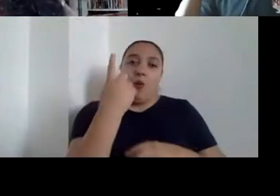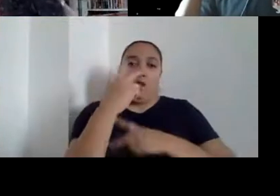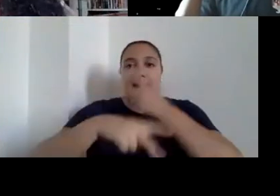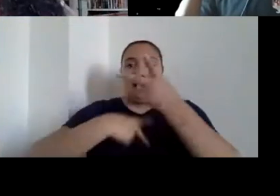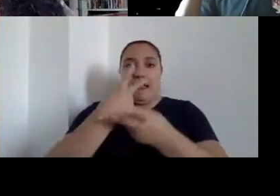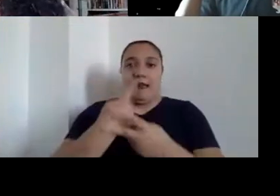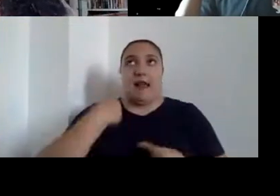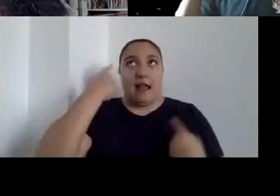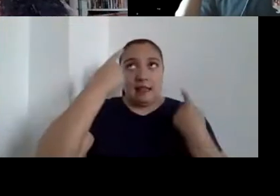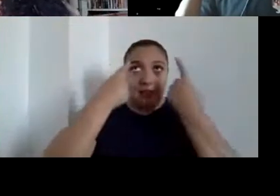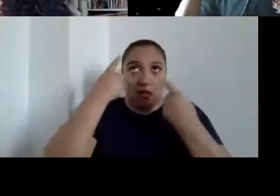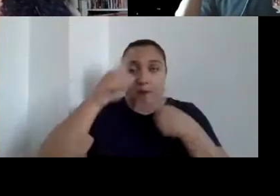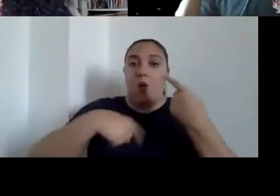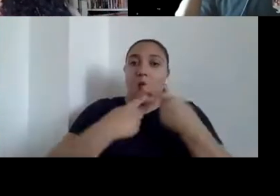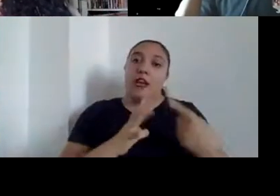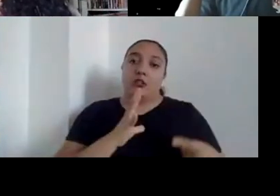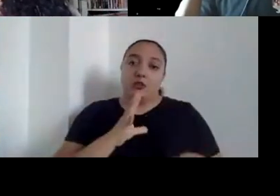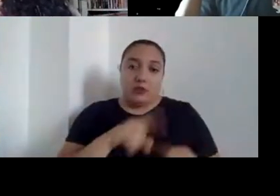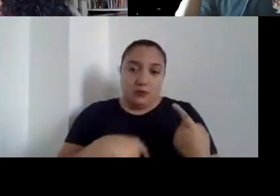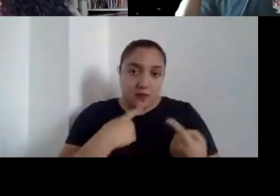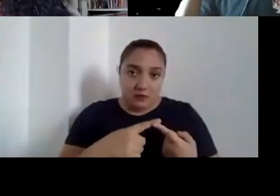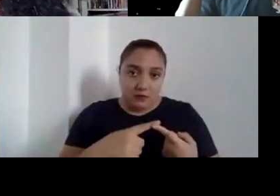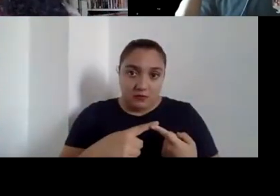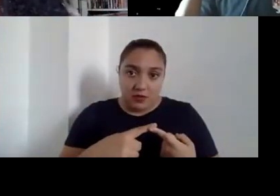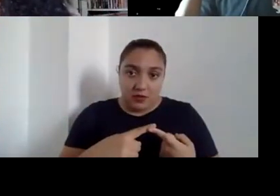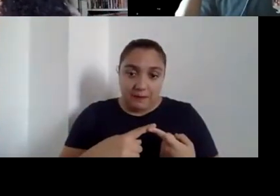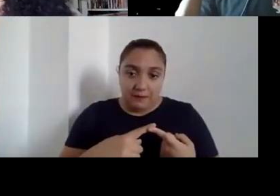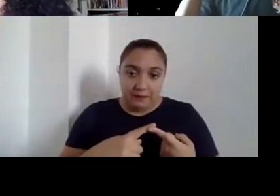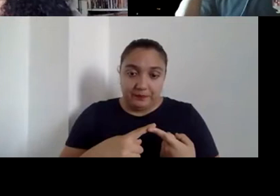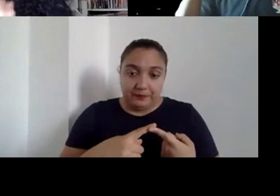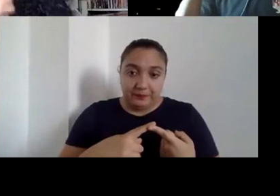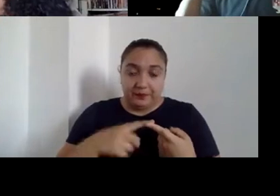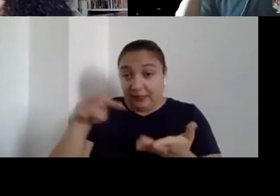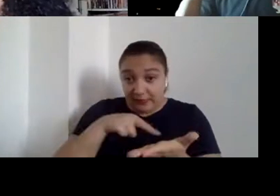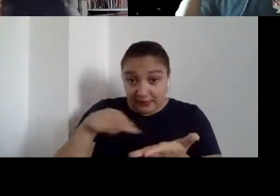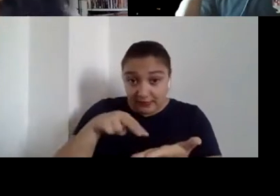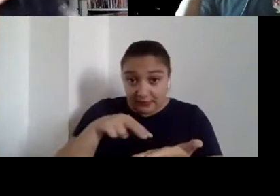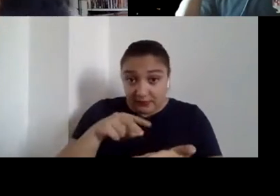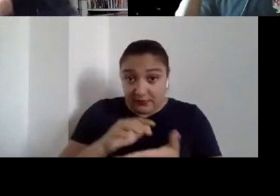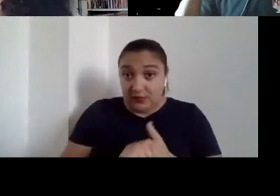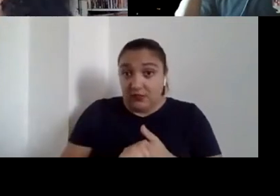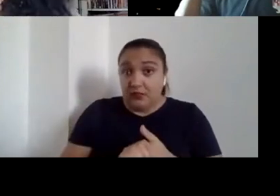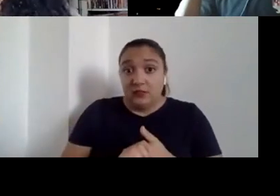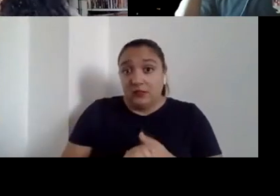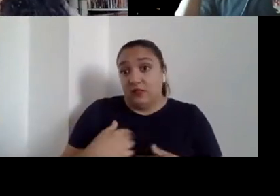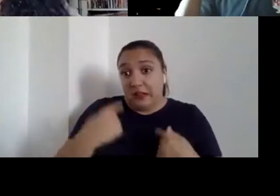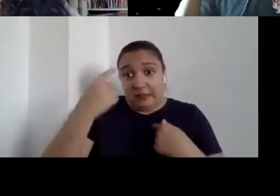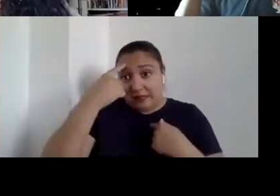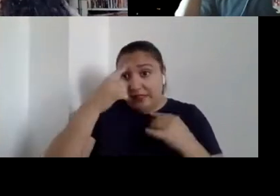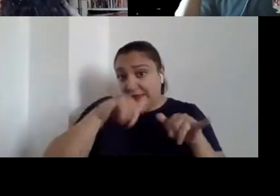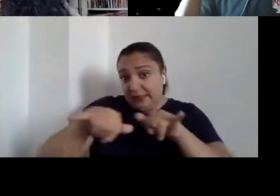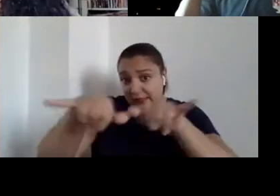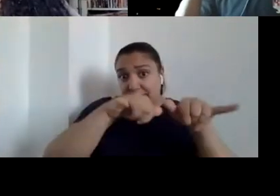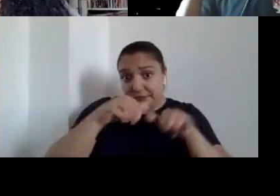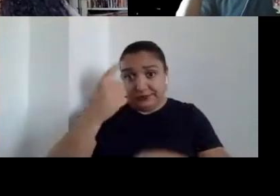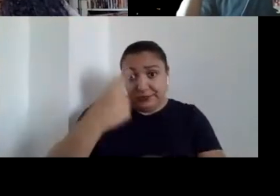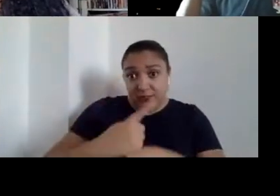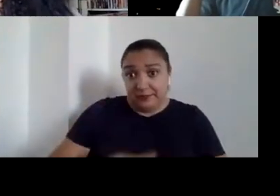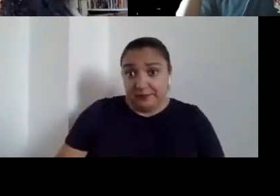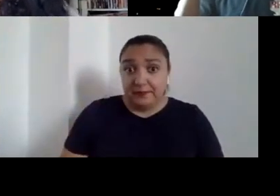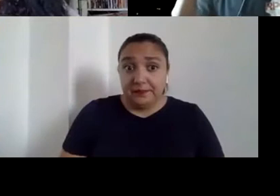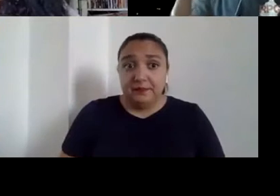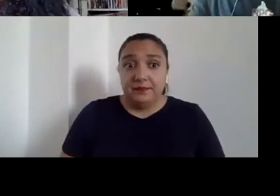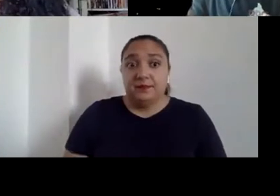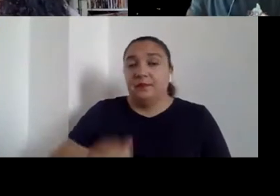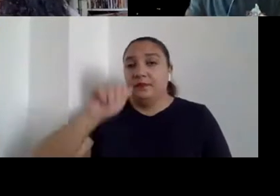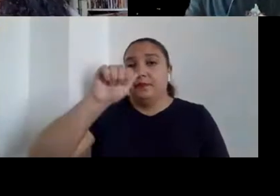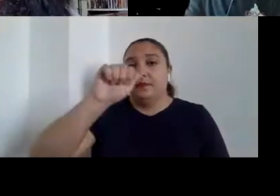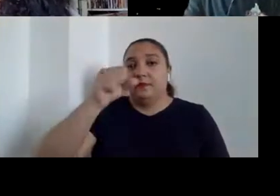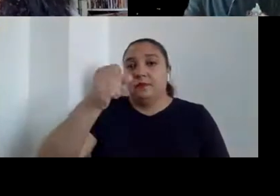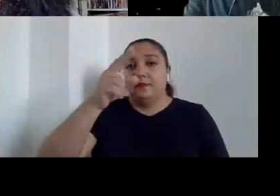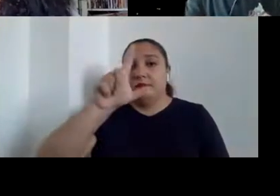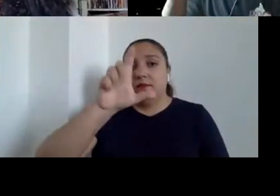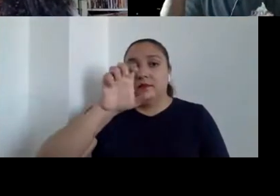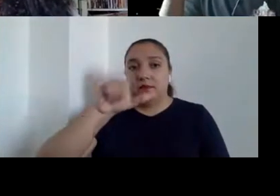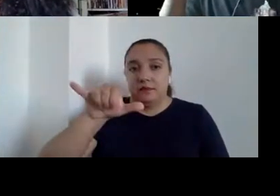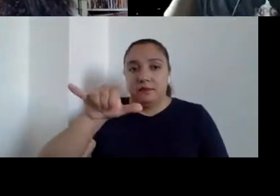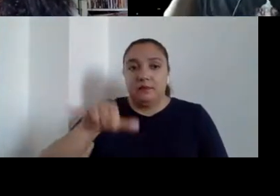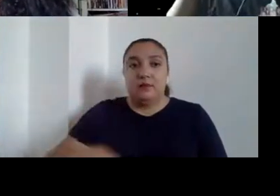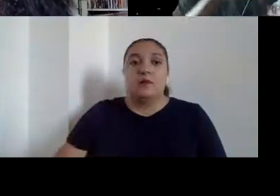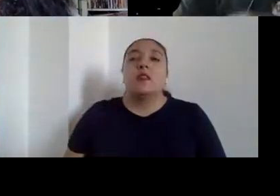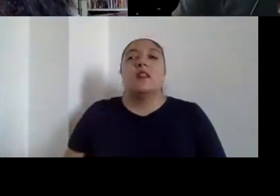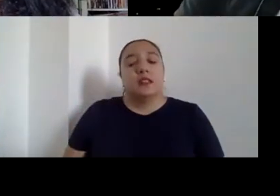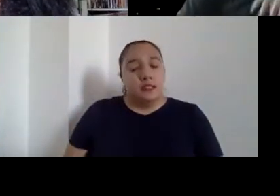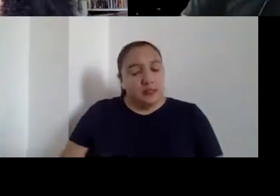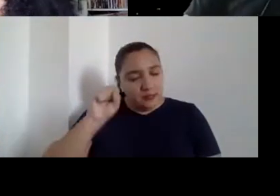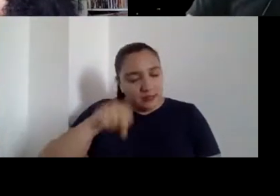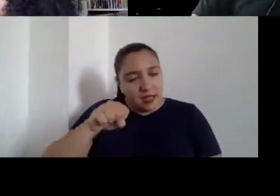I talk and I think any of us is preferencing of that.